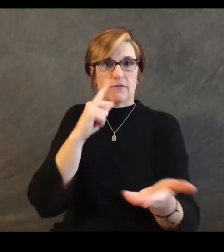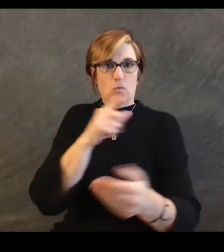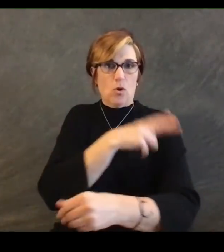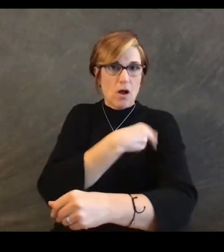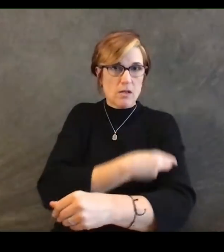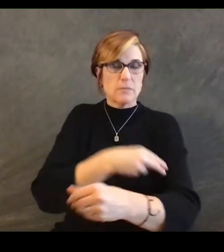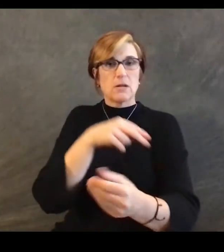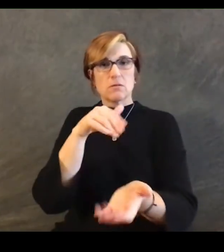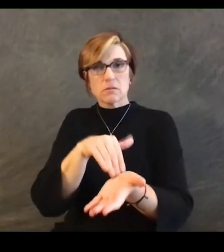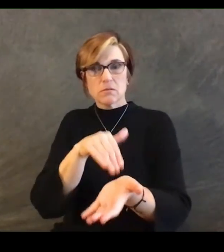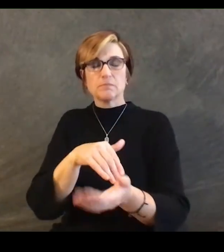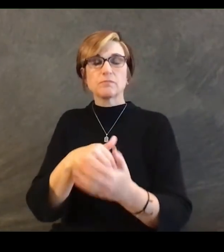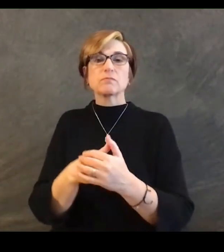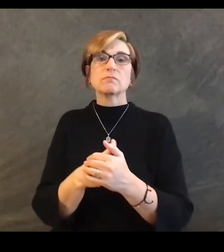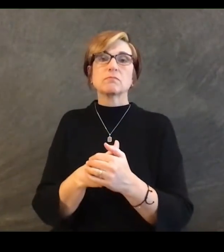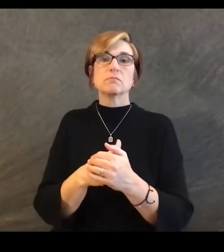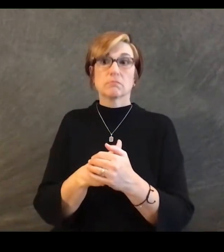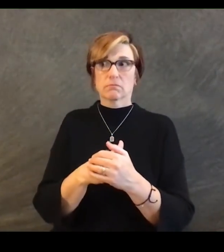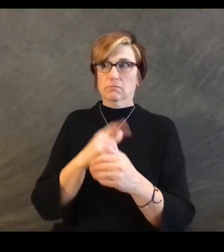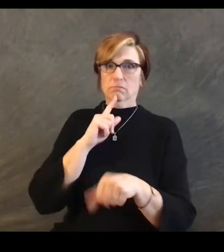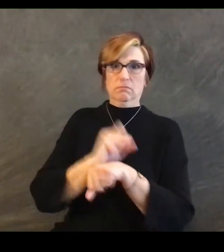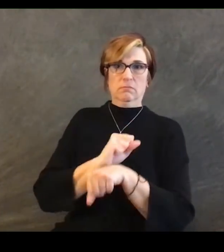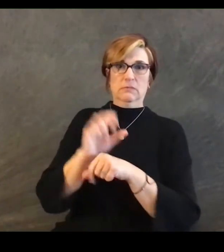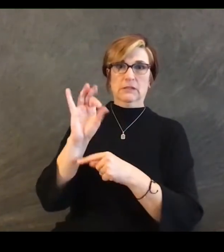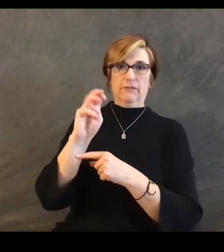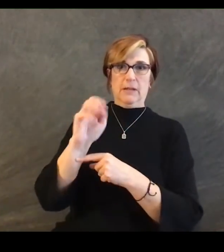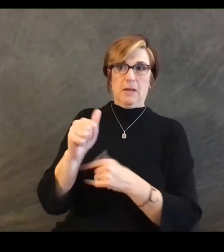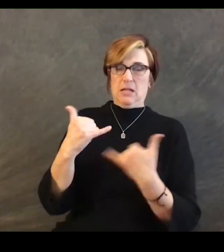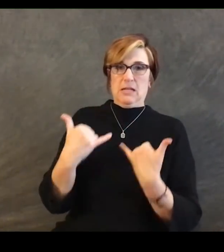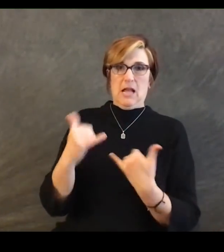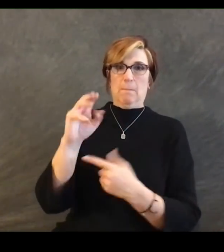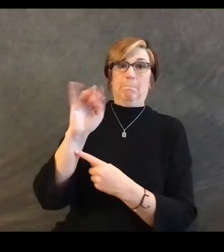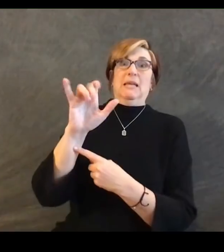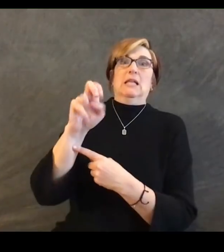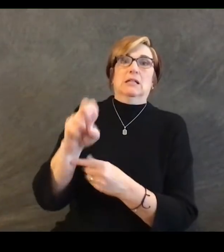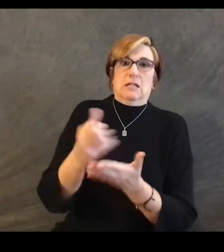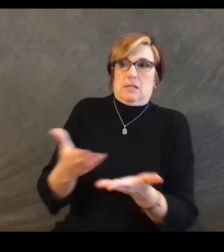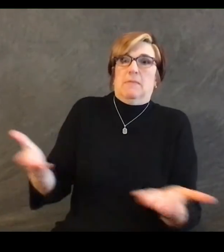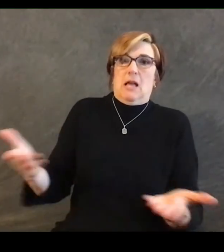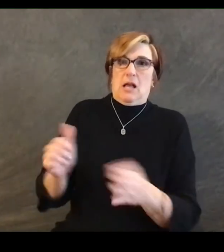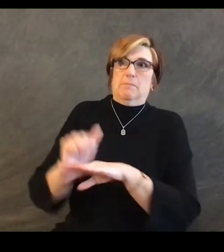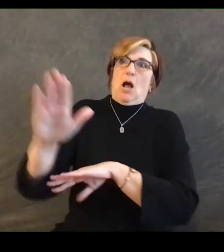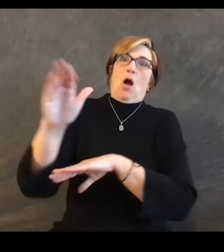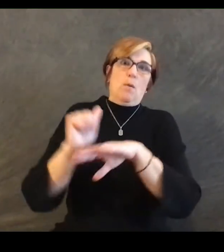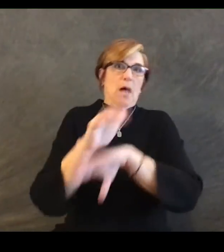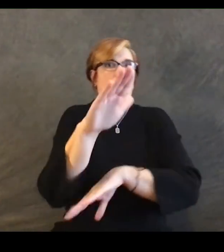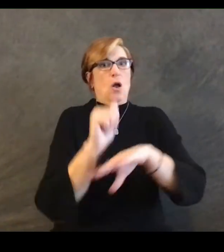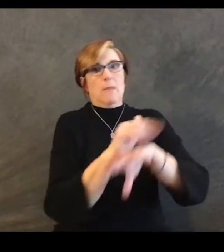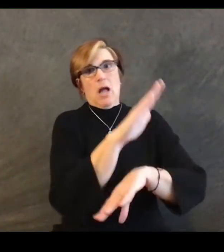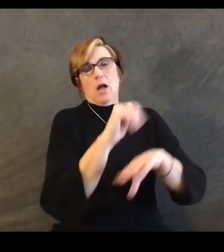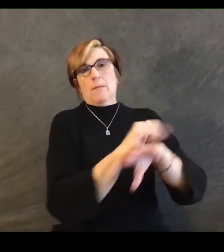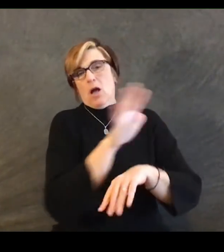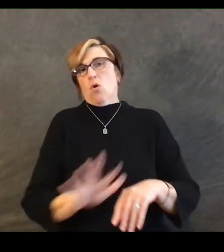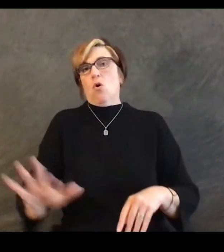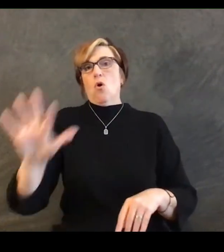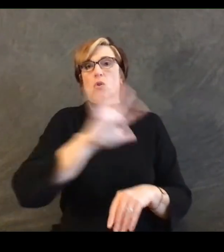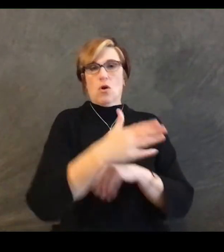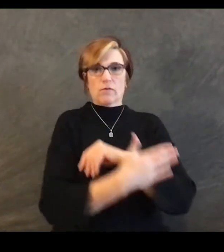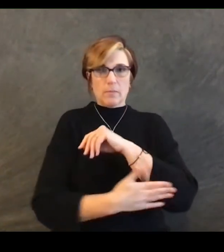literally millions of supplies to states around the country but we're urging every governor to make sure to work with their state emergency management team